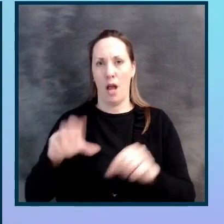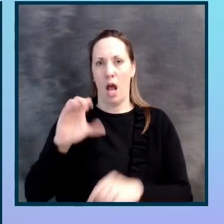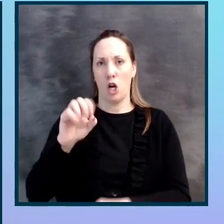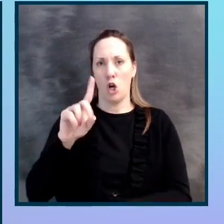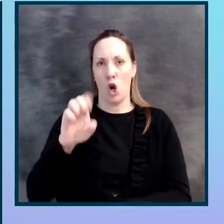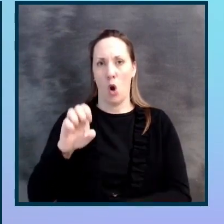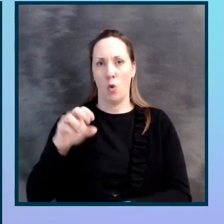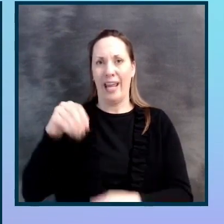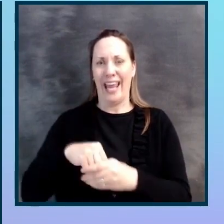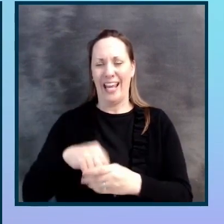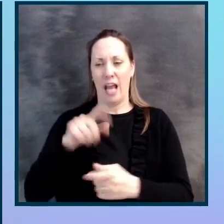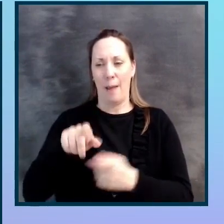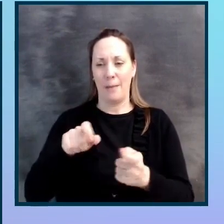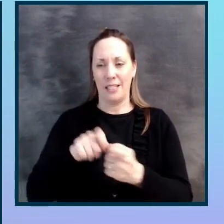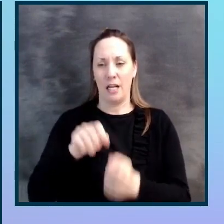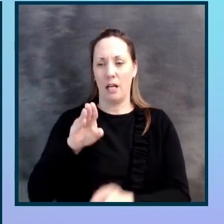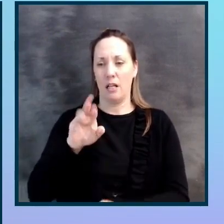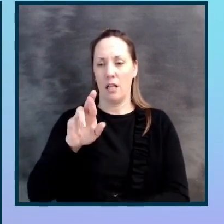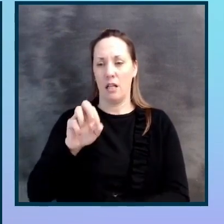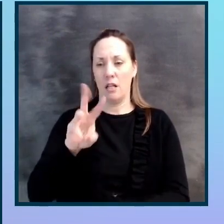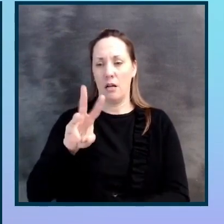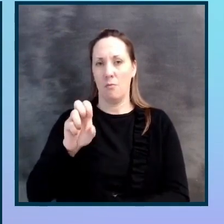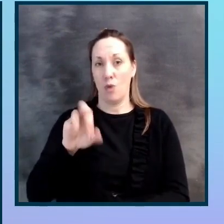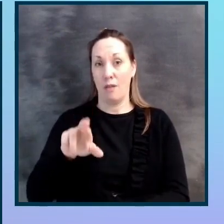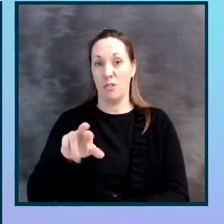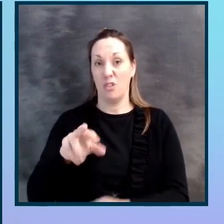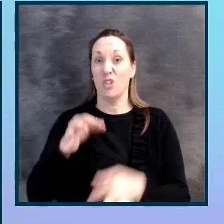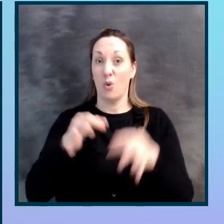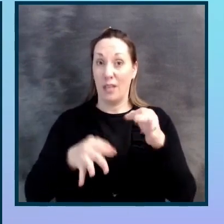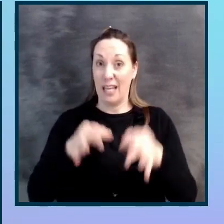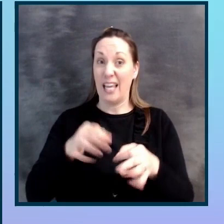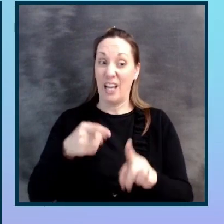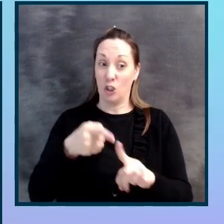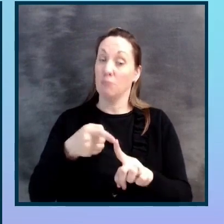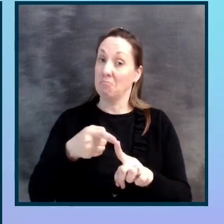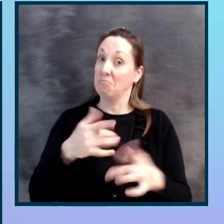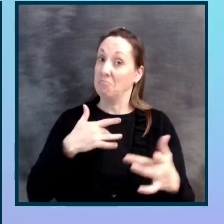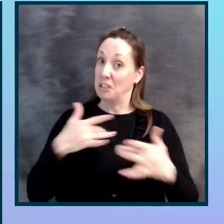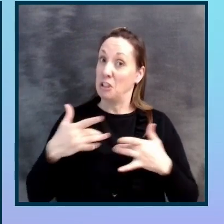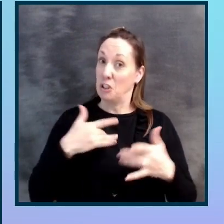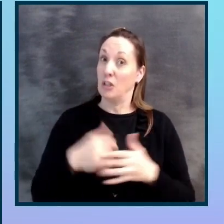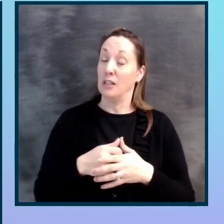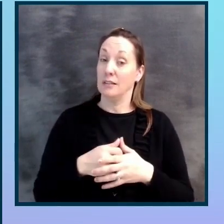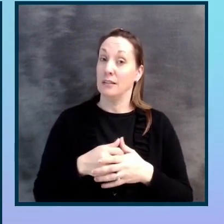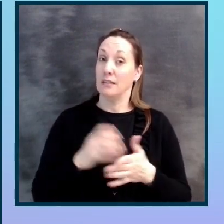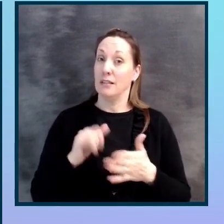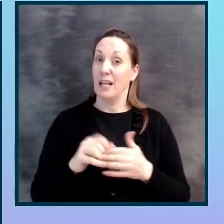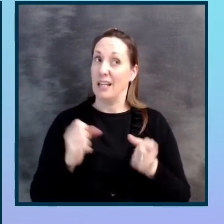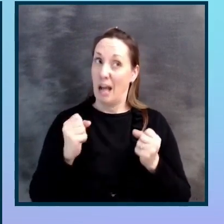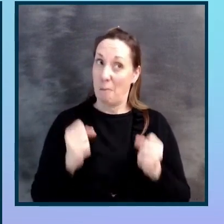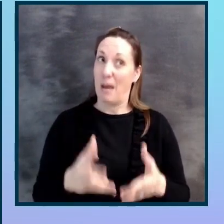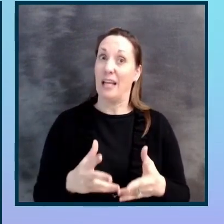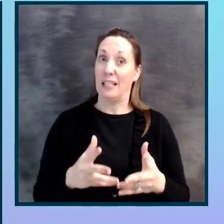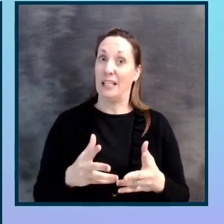So litigation is a real concern and the number of cases are going up every year.